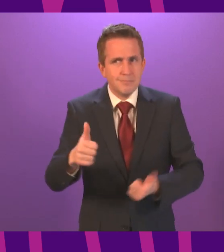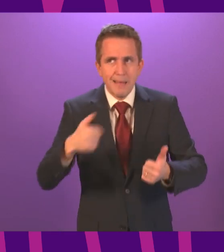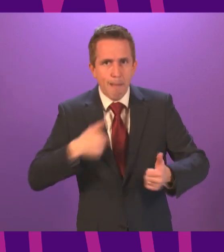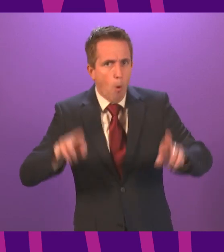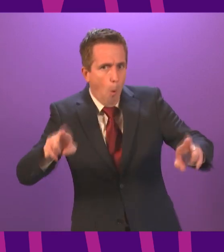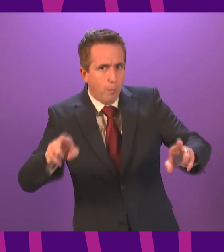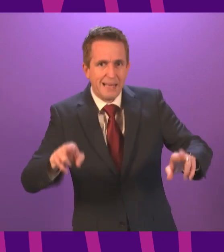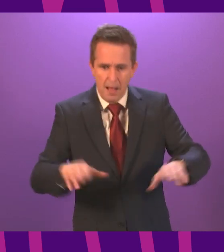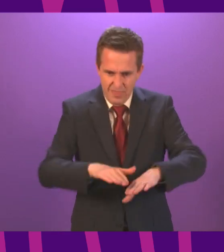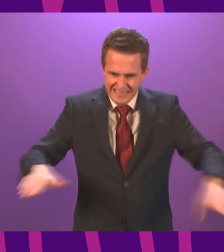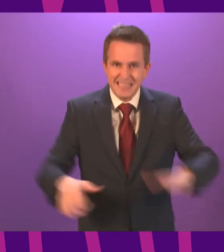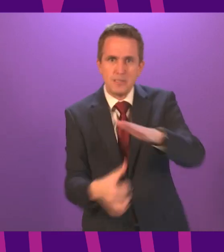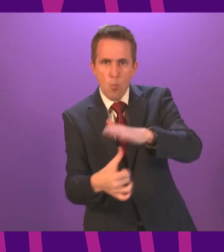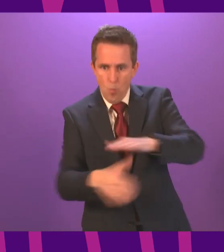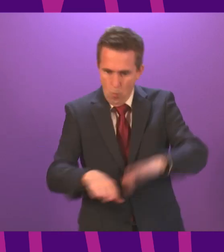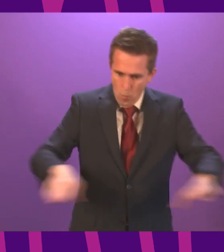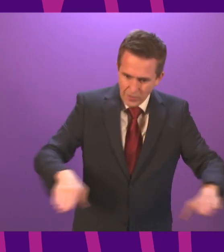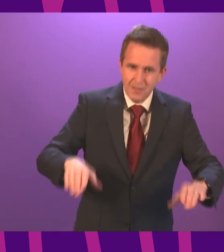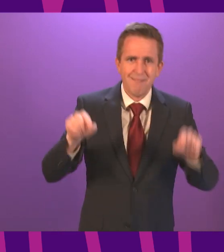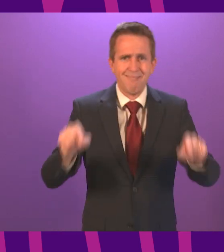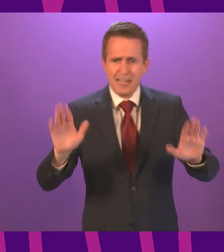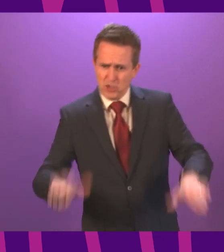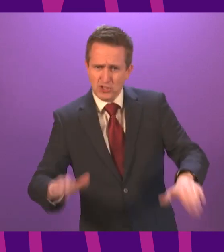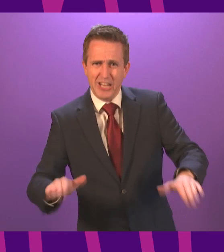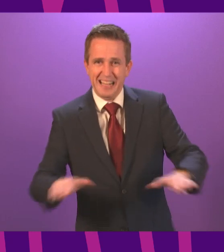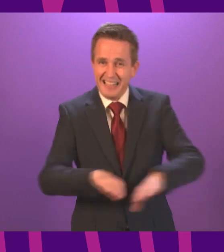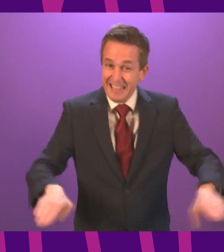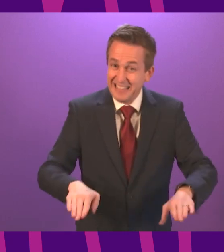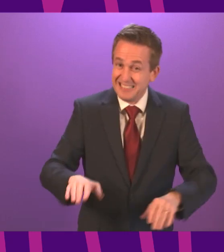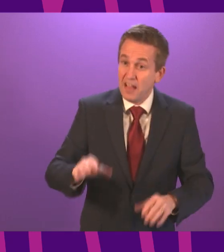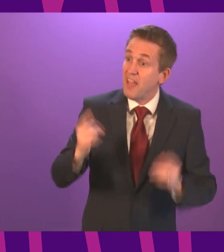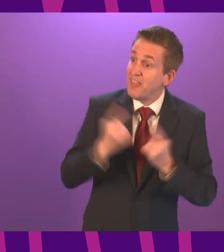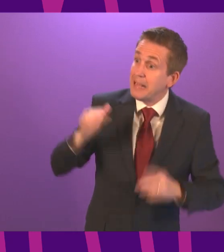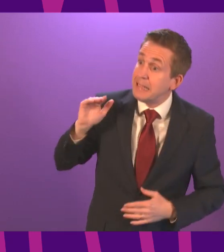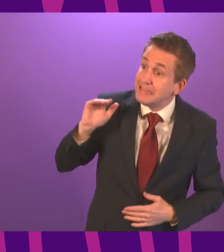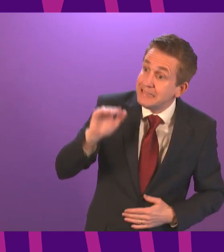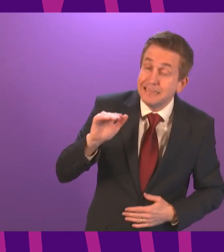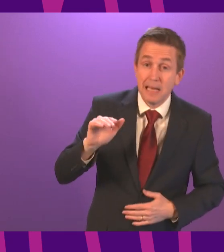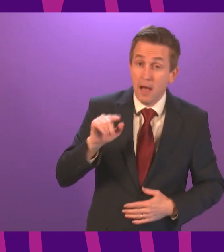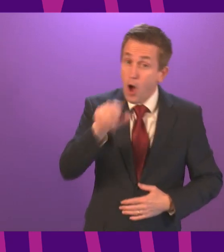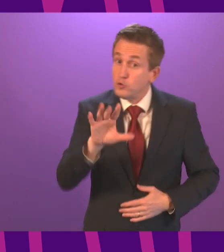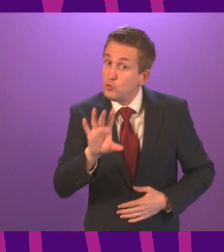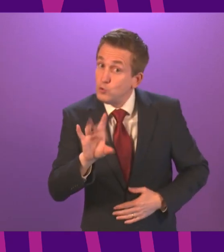is no significant deterioration between now and then, Midlothian and East Lothian will